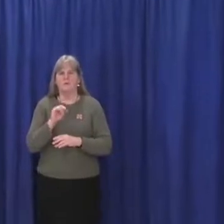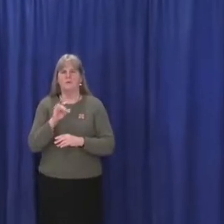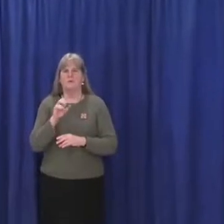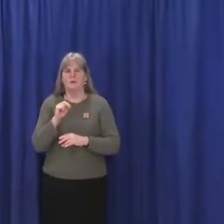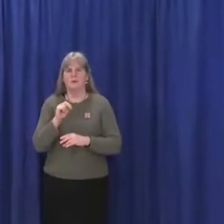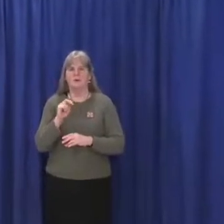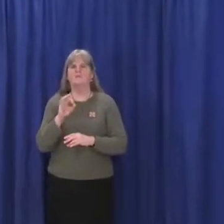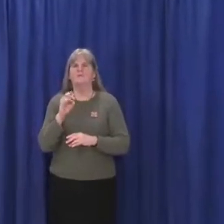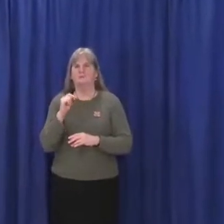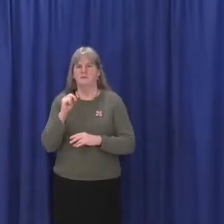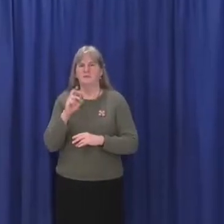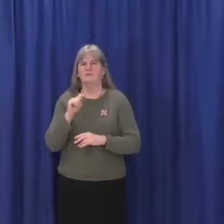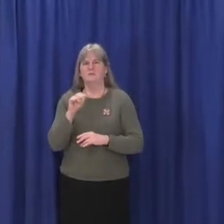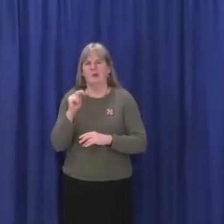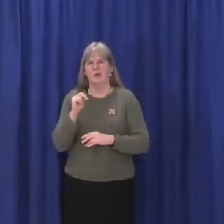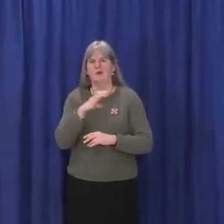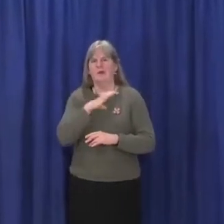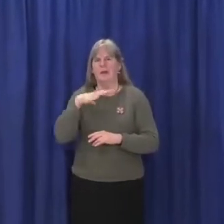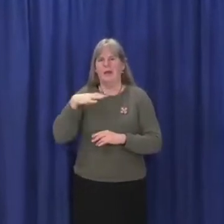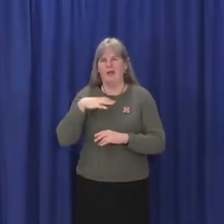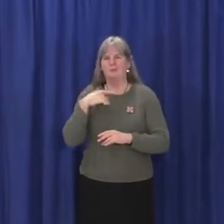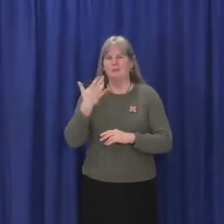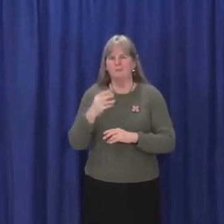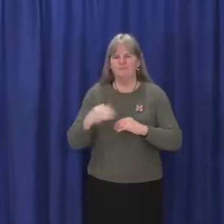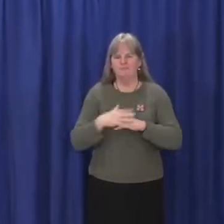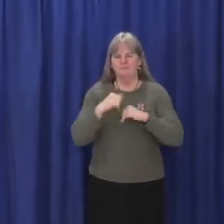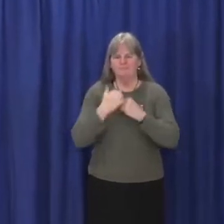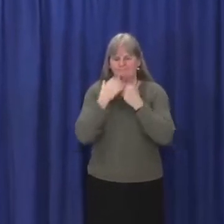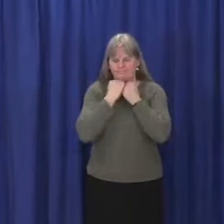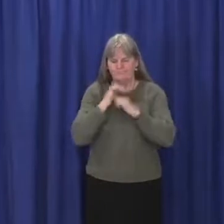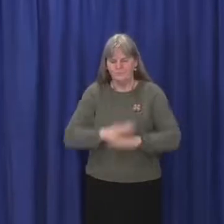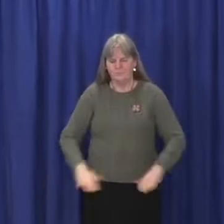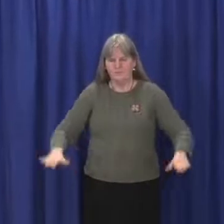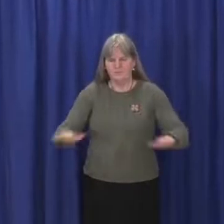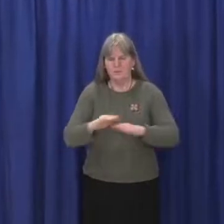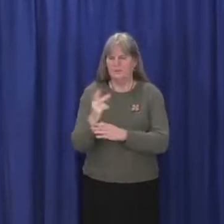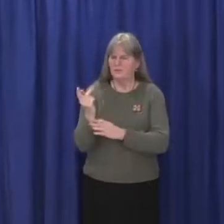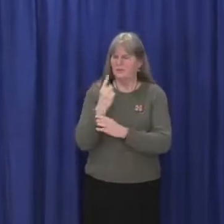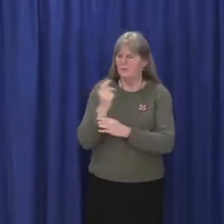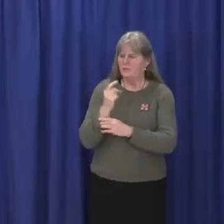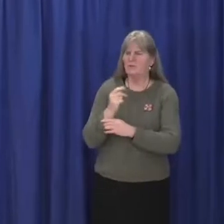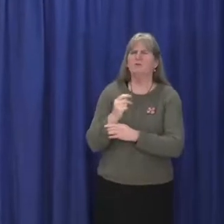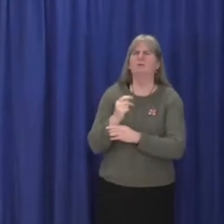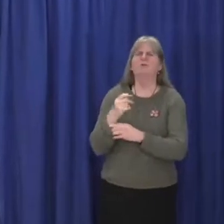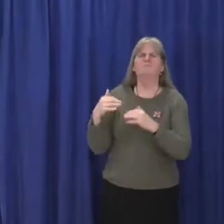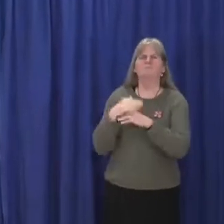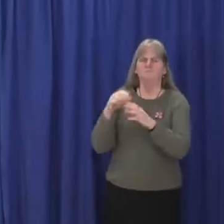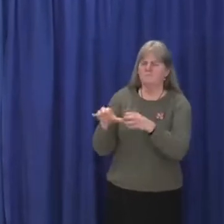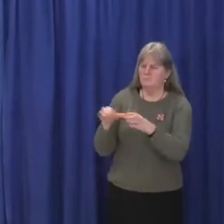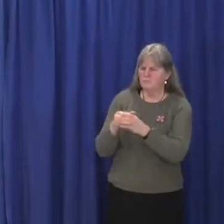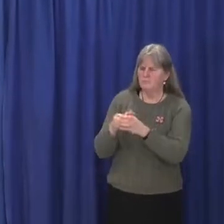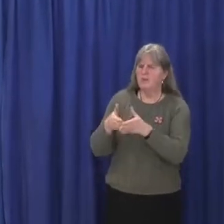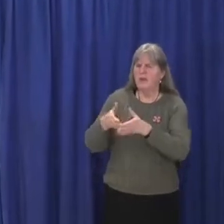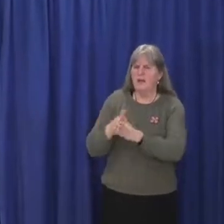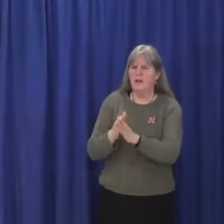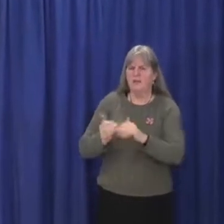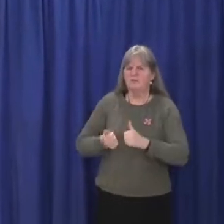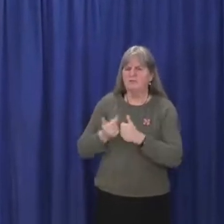and Ta'an Kwäch'än Council. Thank you so much to those First Nations who continue to host us in such a generous and--